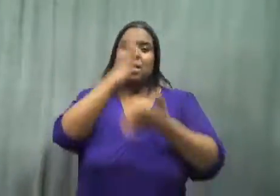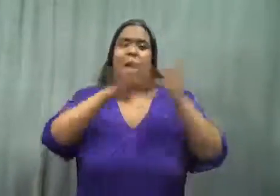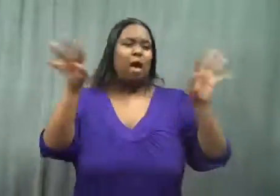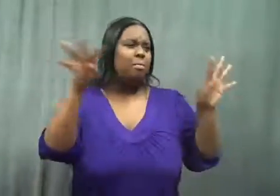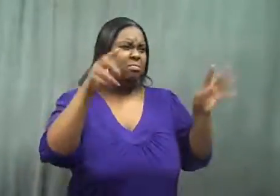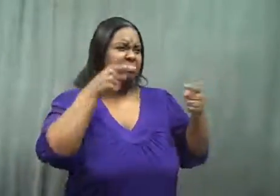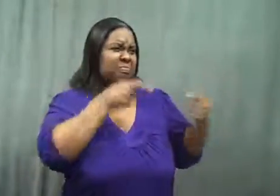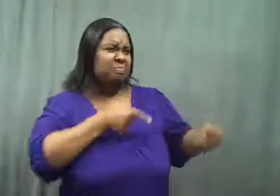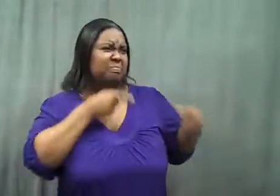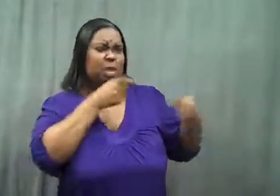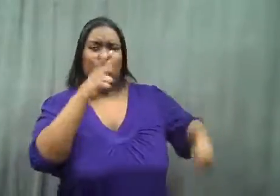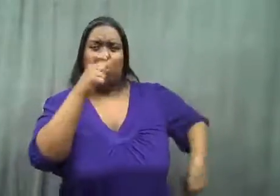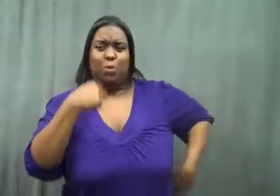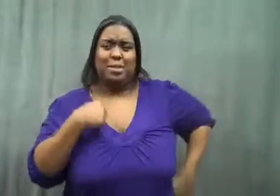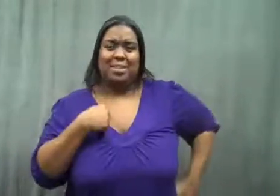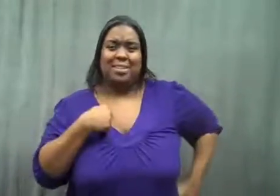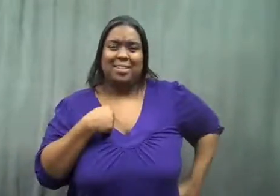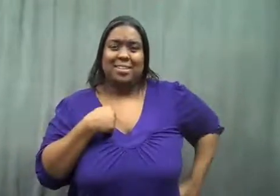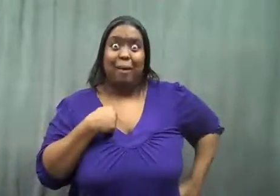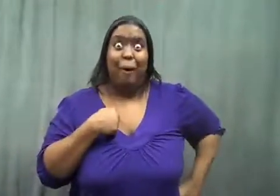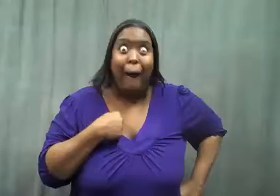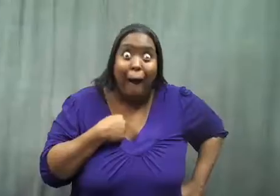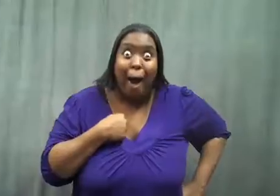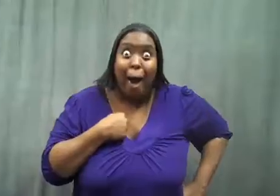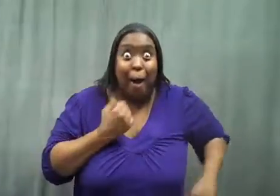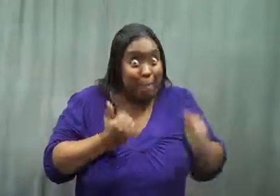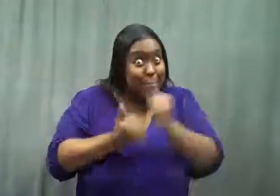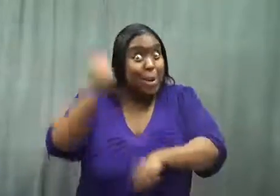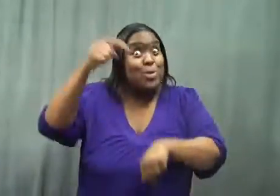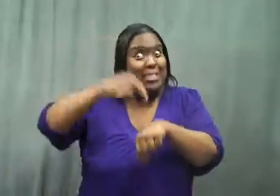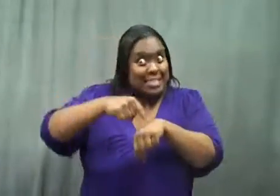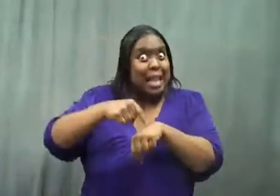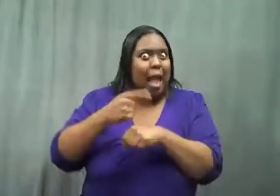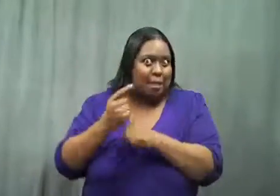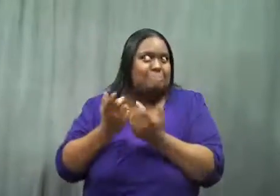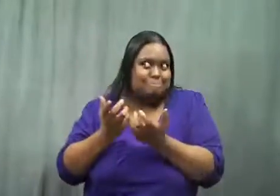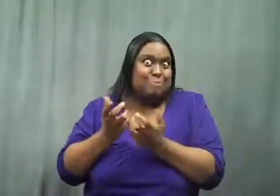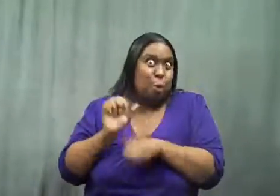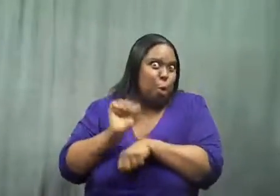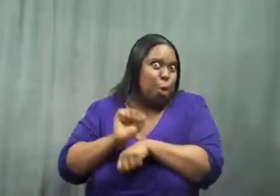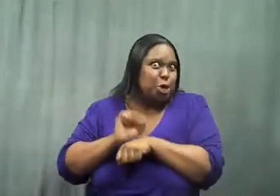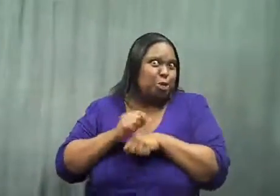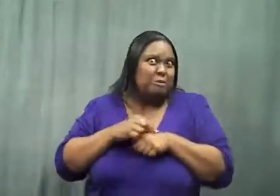Some people couldn't figure out who I was. It worked most of the time!